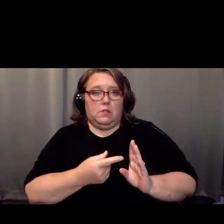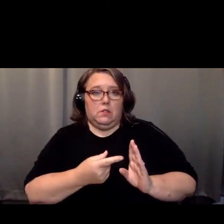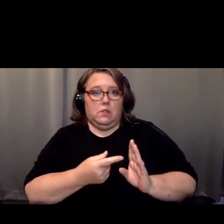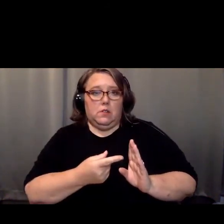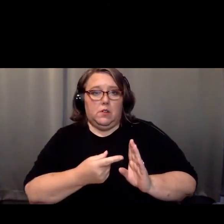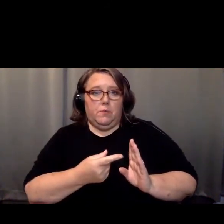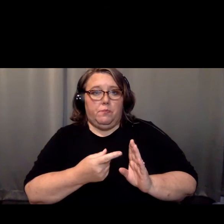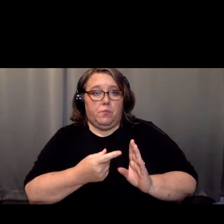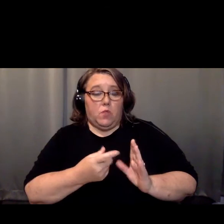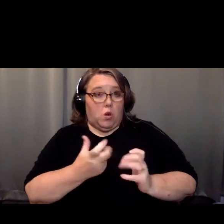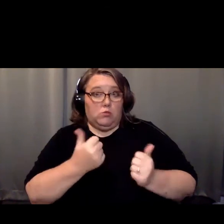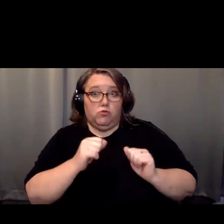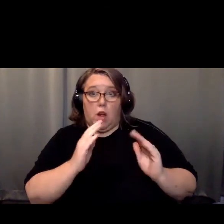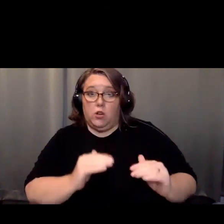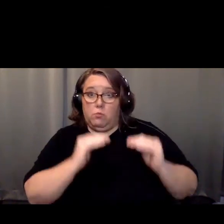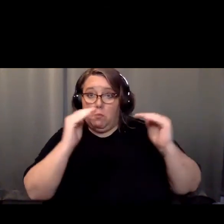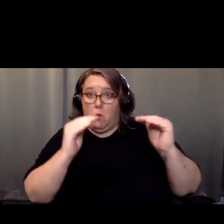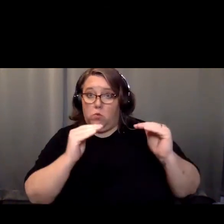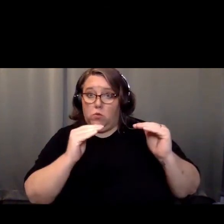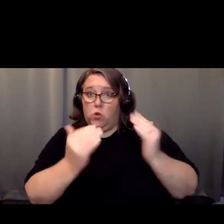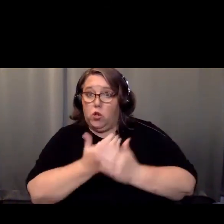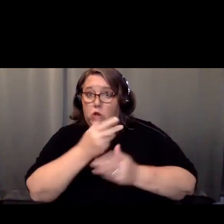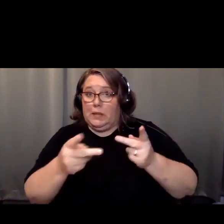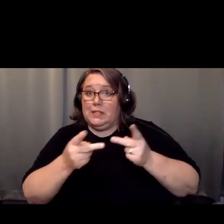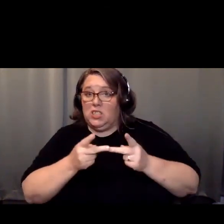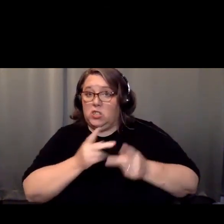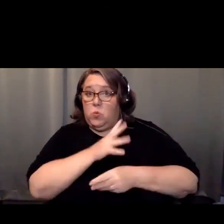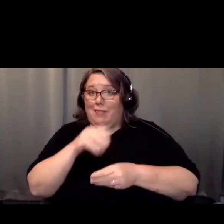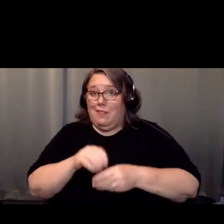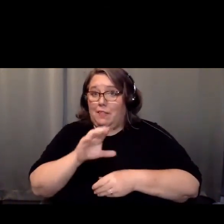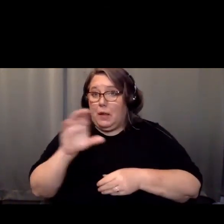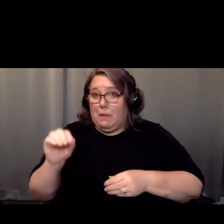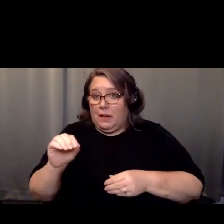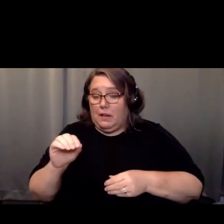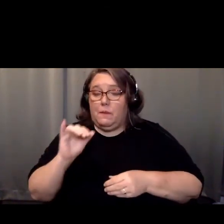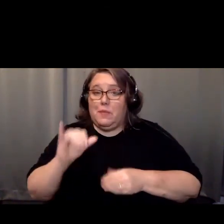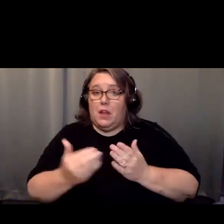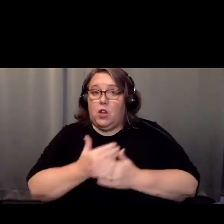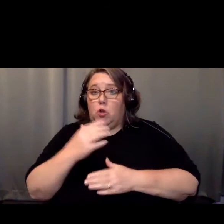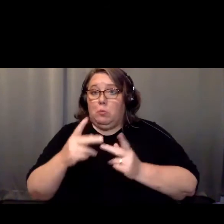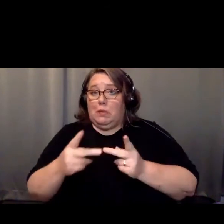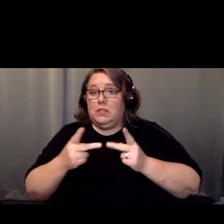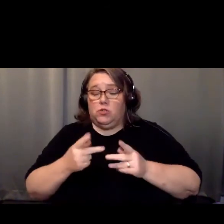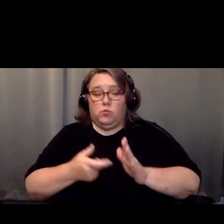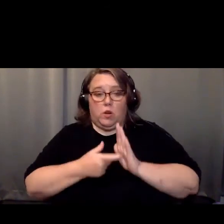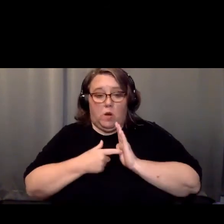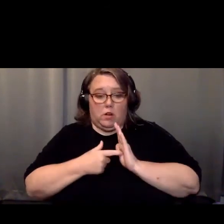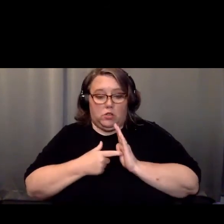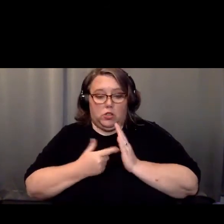if they can promote them to a new position within the company and that new position requires a new set of skills.